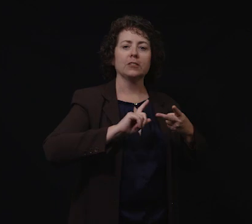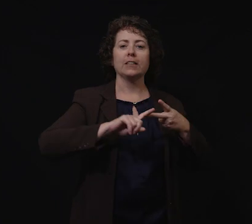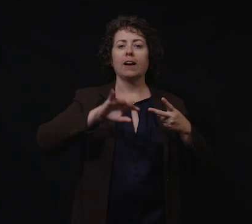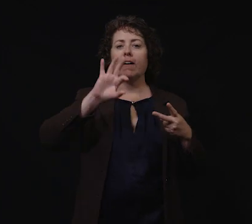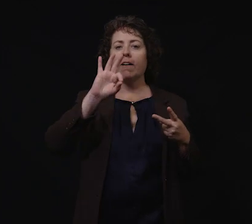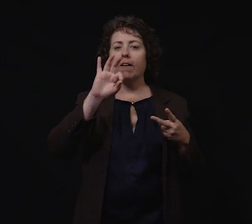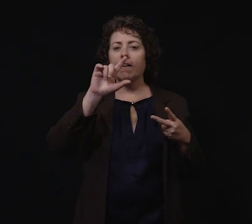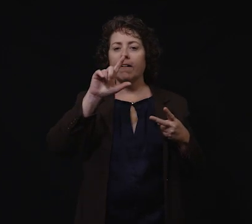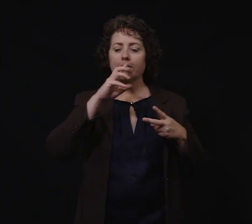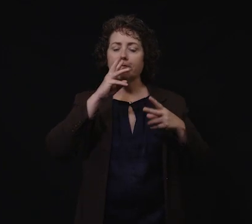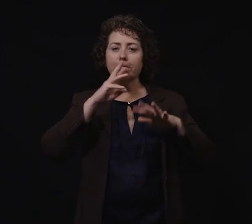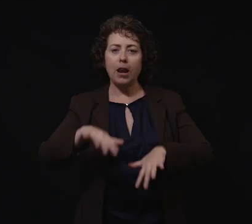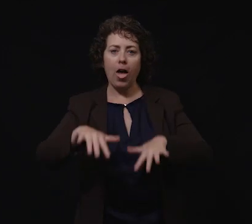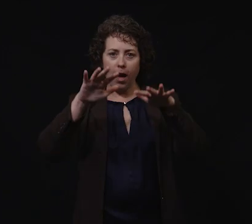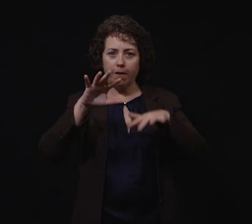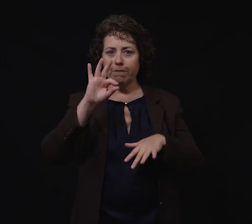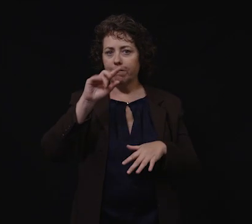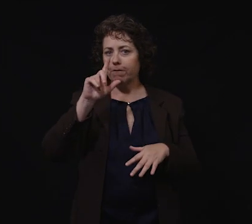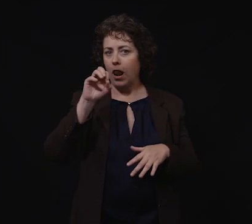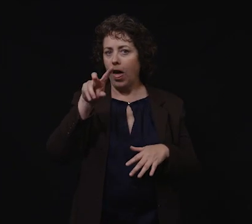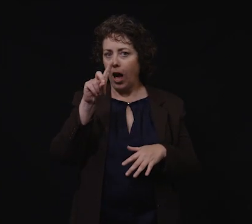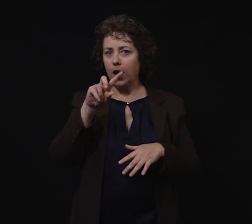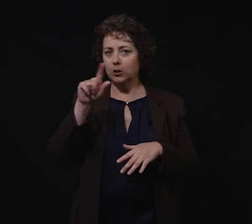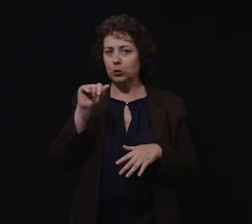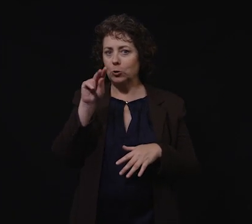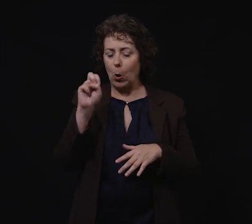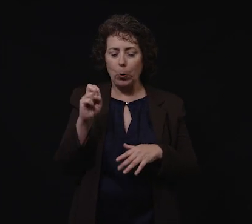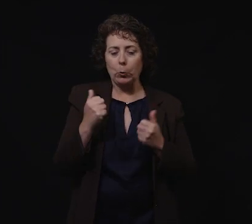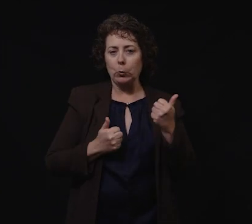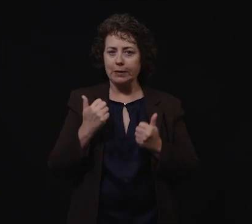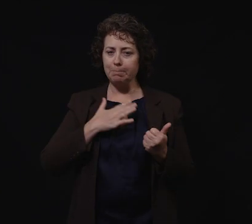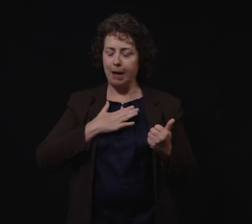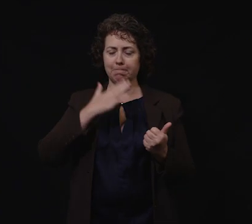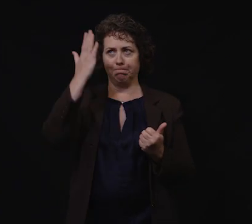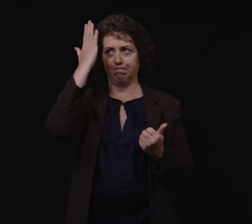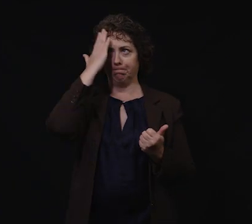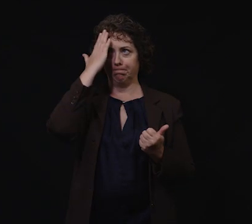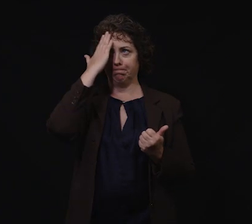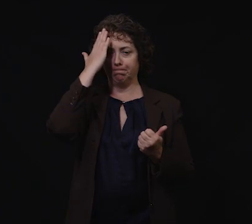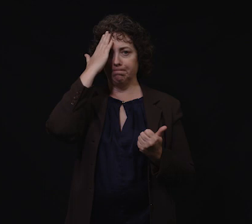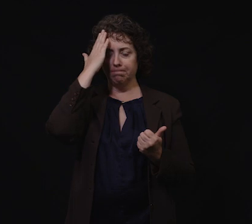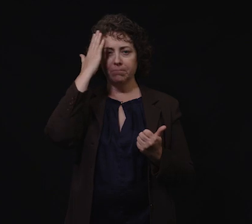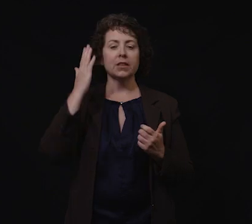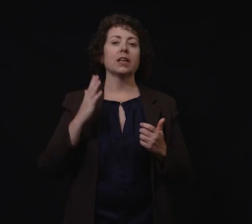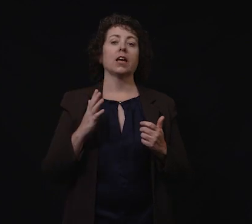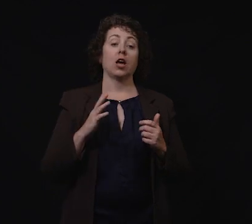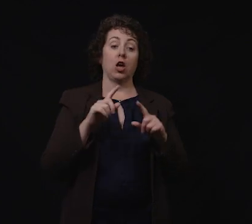We certainly know that Zone A in the county is right for evacuation and